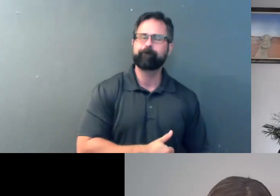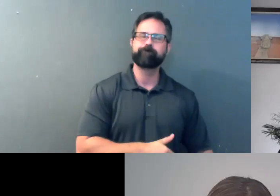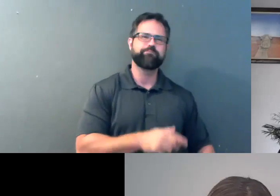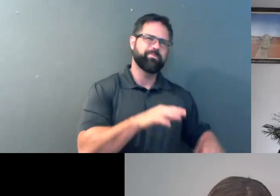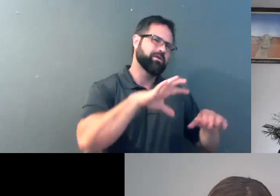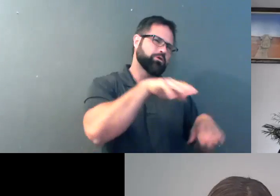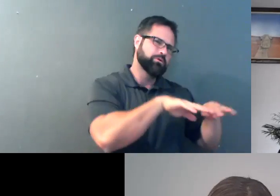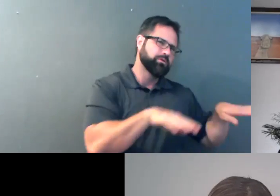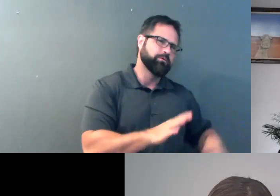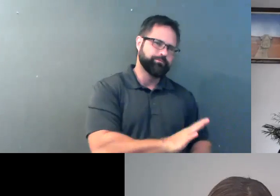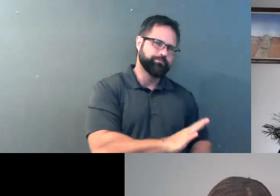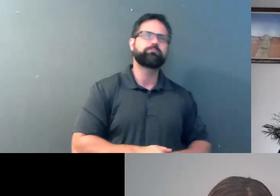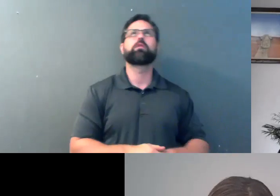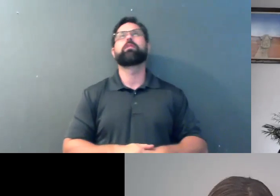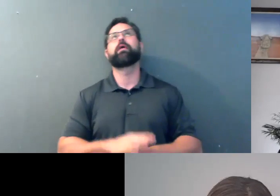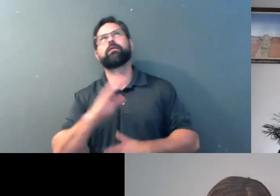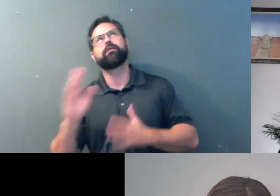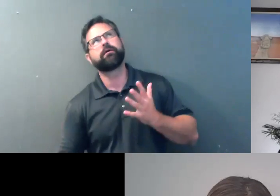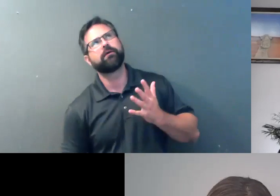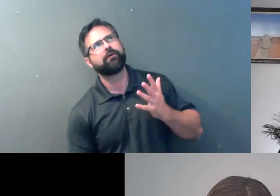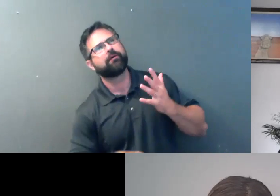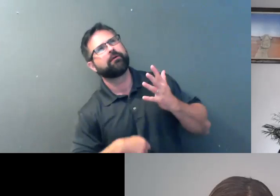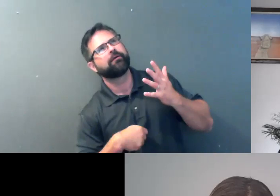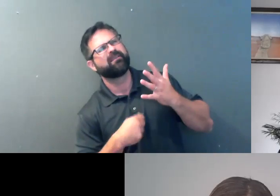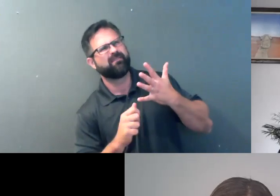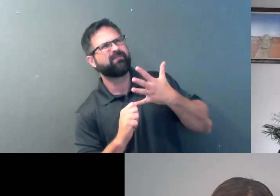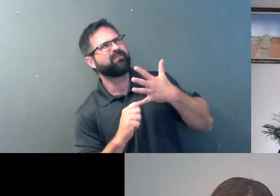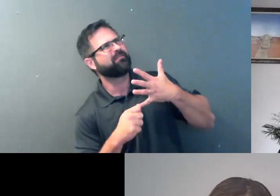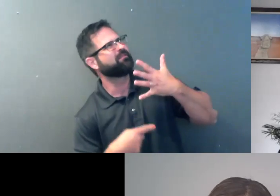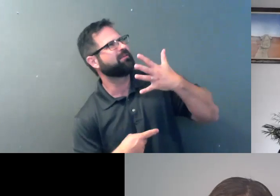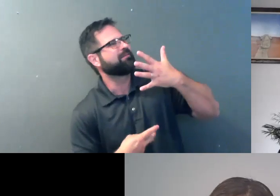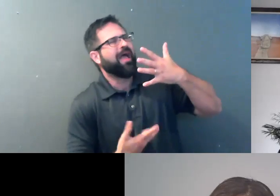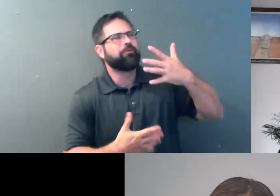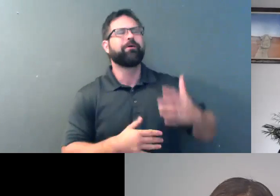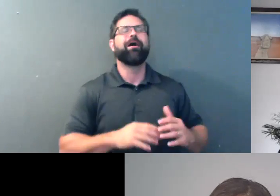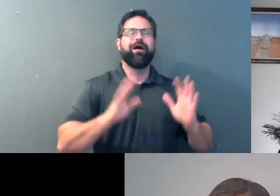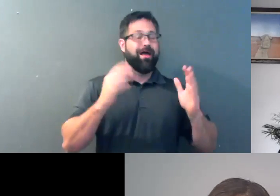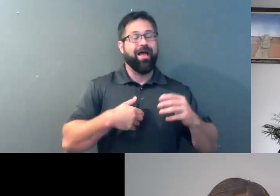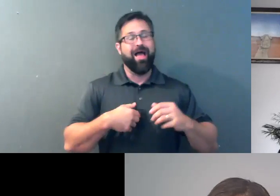i've i've probably spoken a bit much on this but one other point would be that i think also